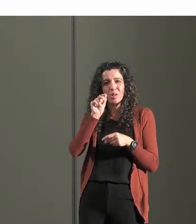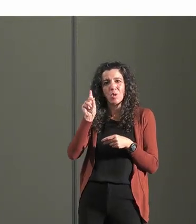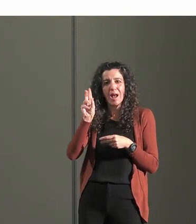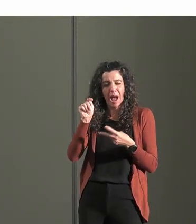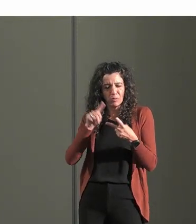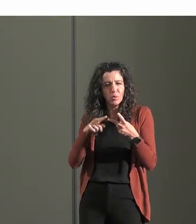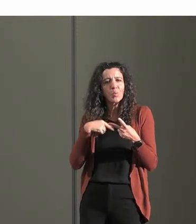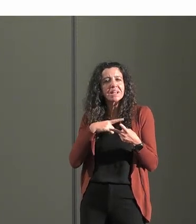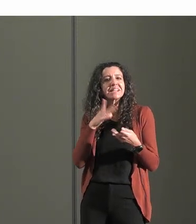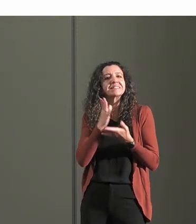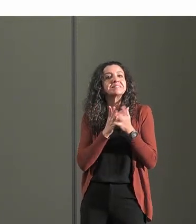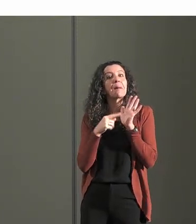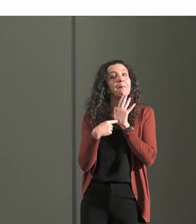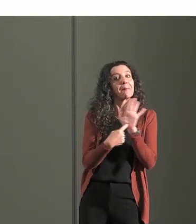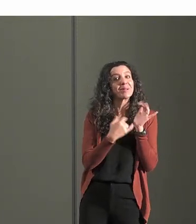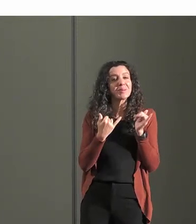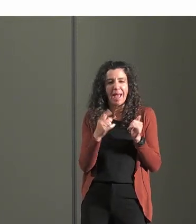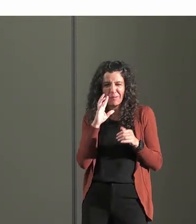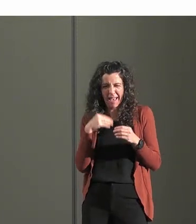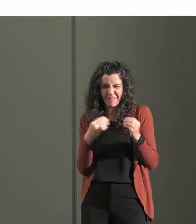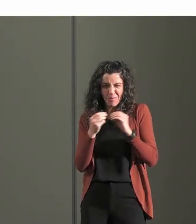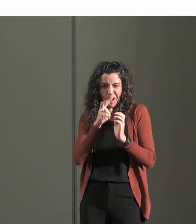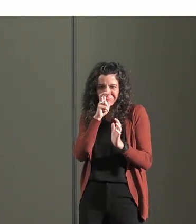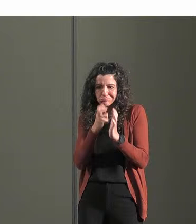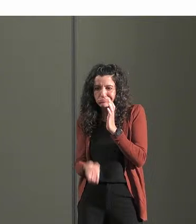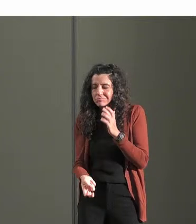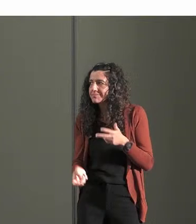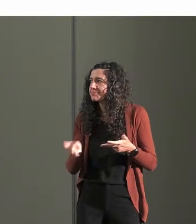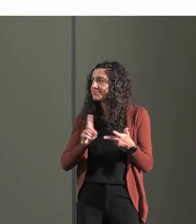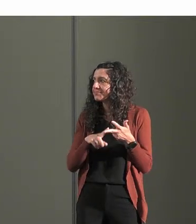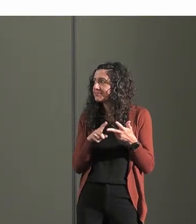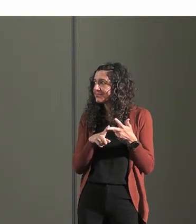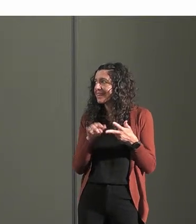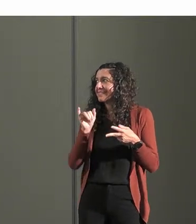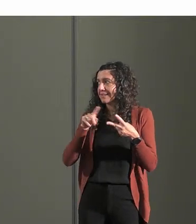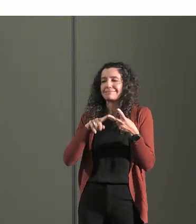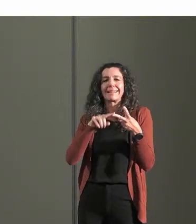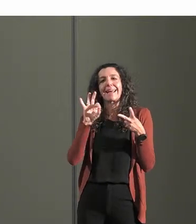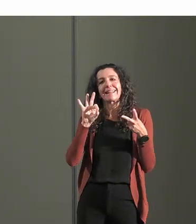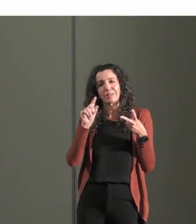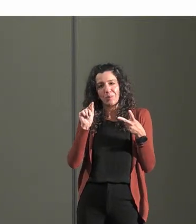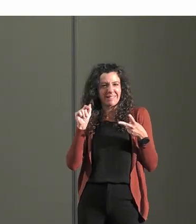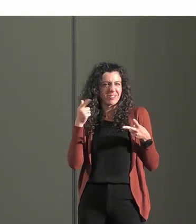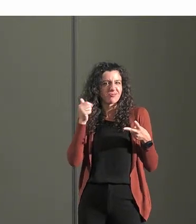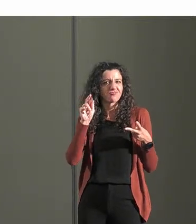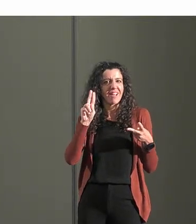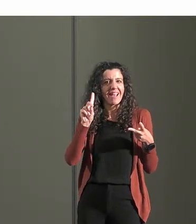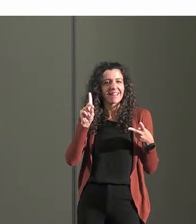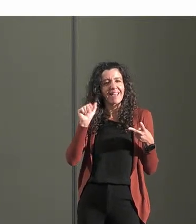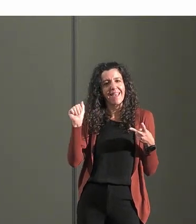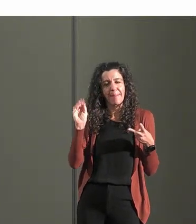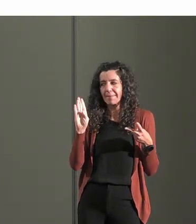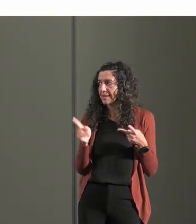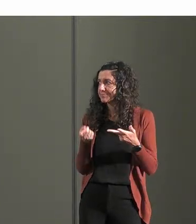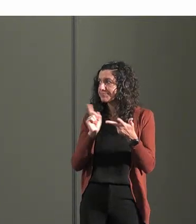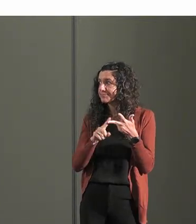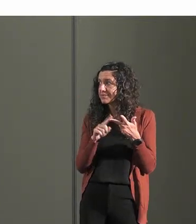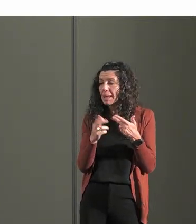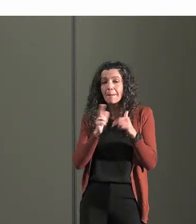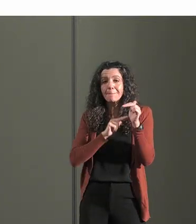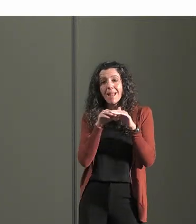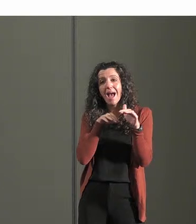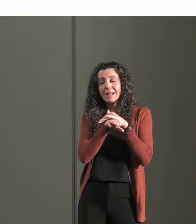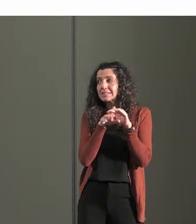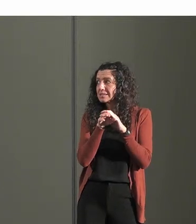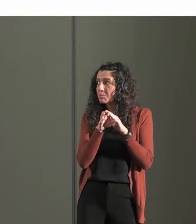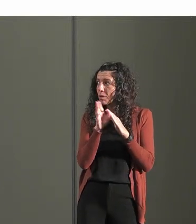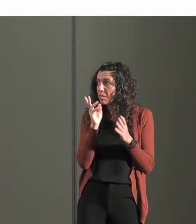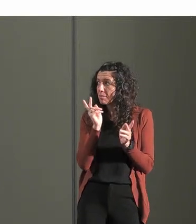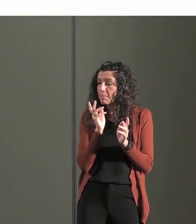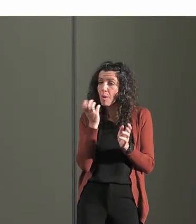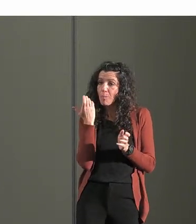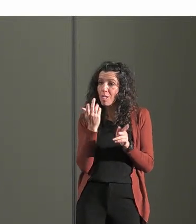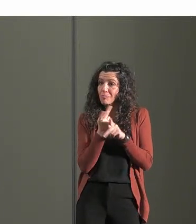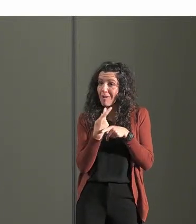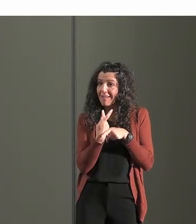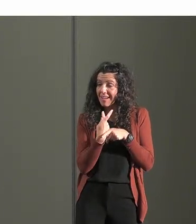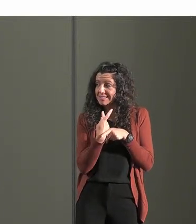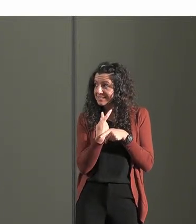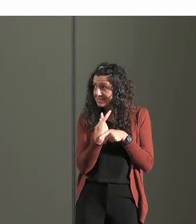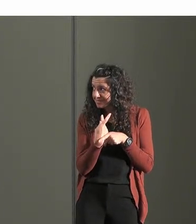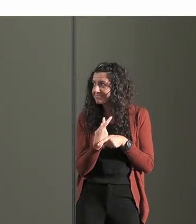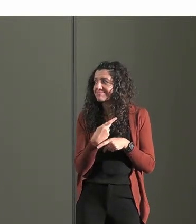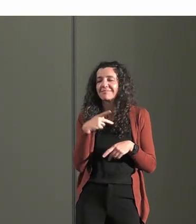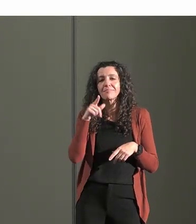assistance learn AI and look ought . You grand AB at 9:20.